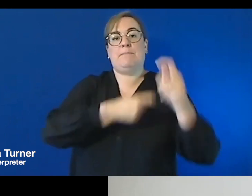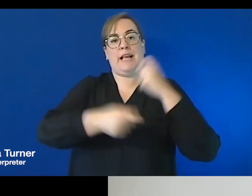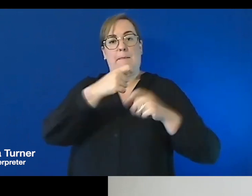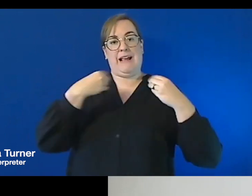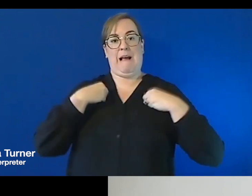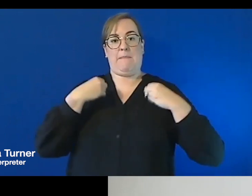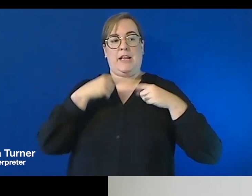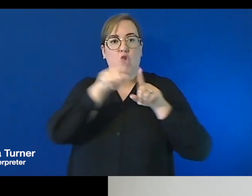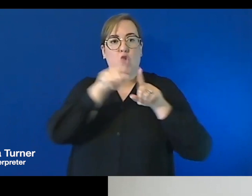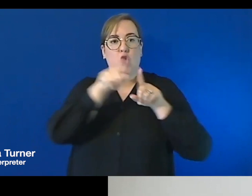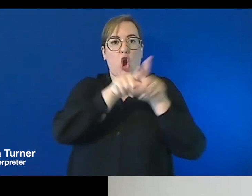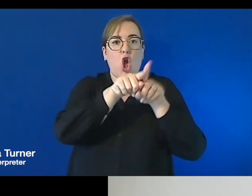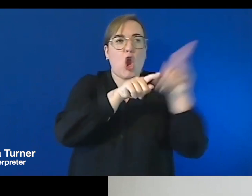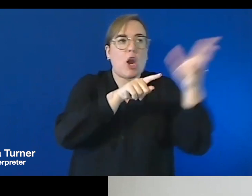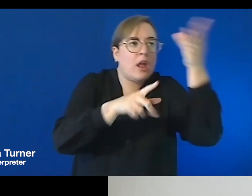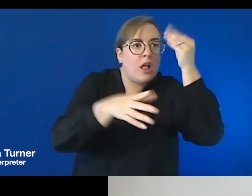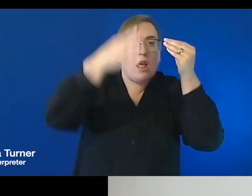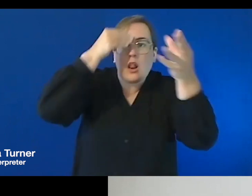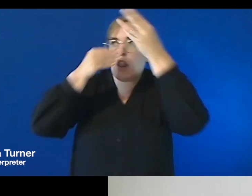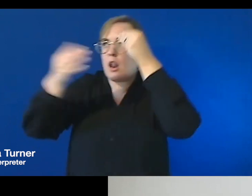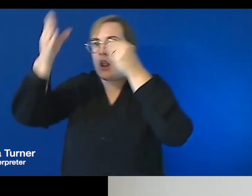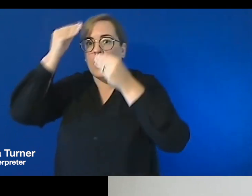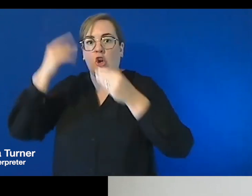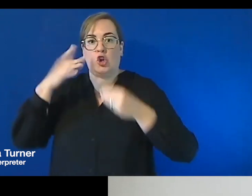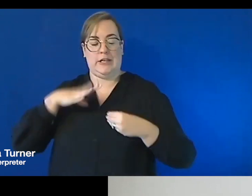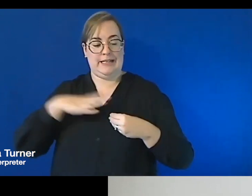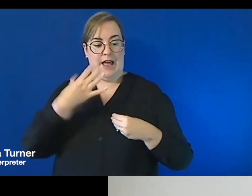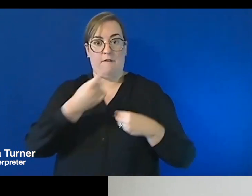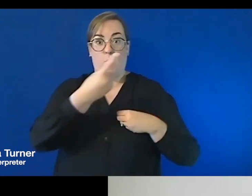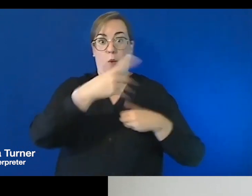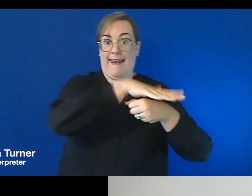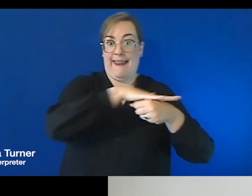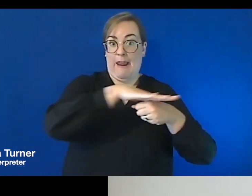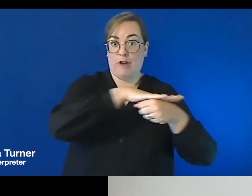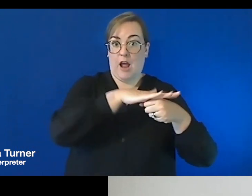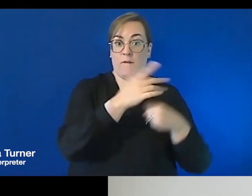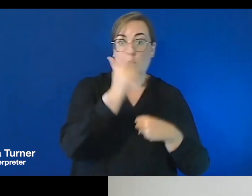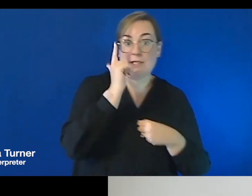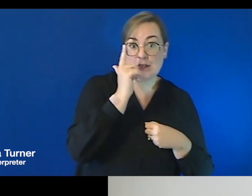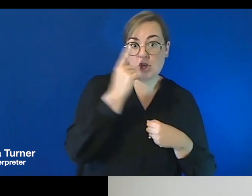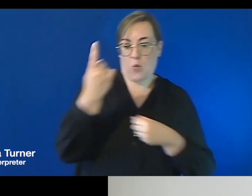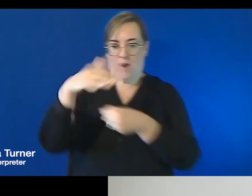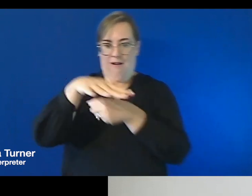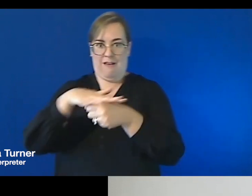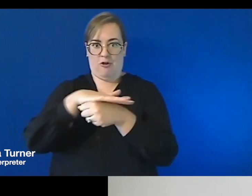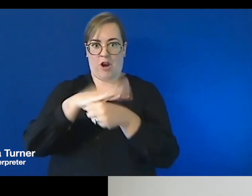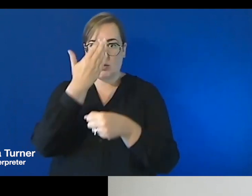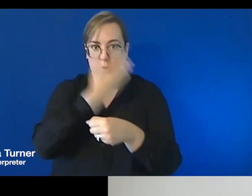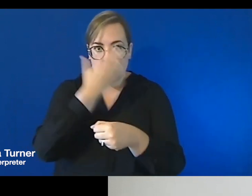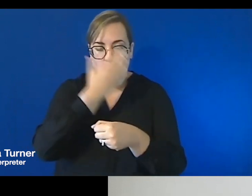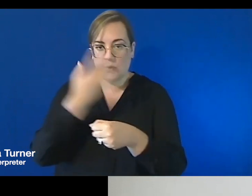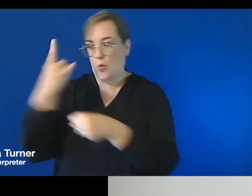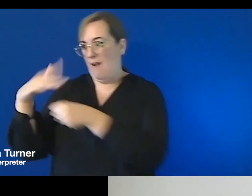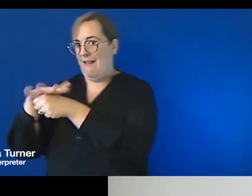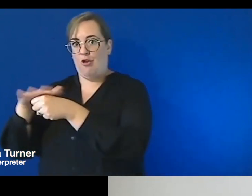a box for teacher, for schools, for educational agencies, so we could use it in the full cycle,